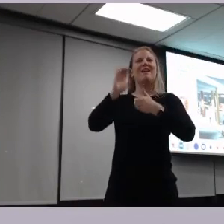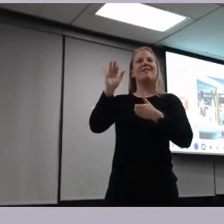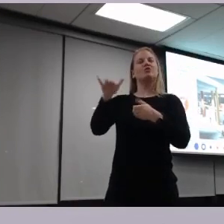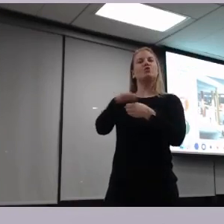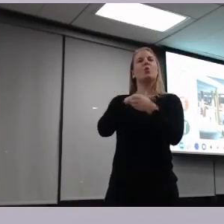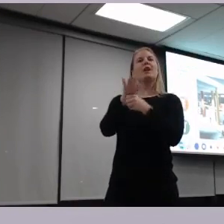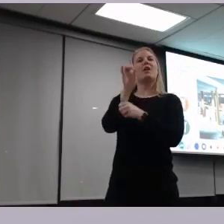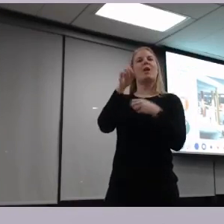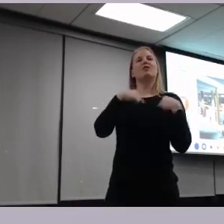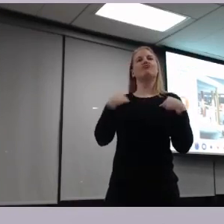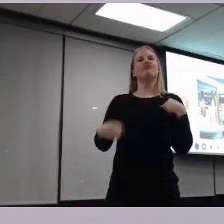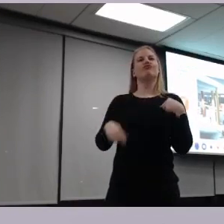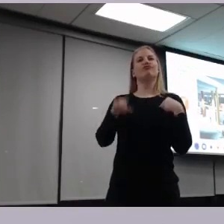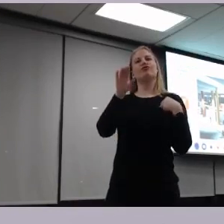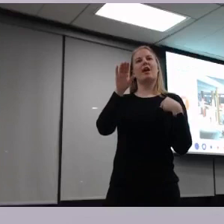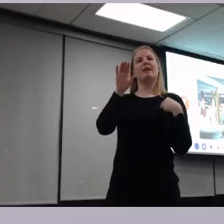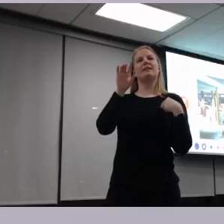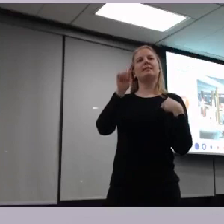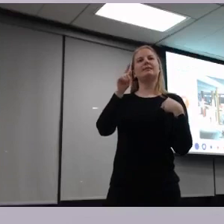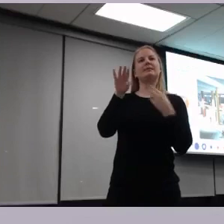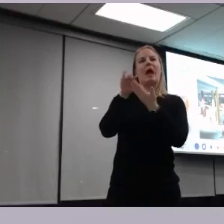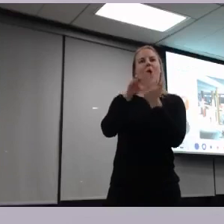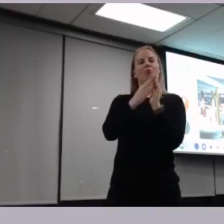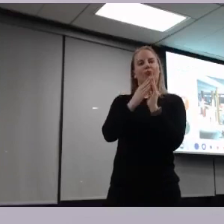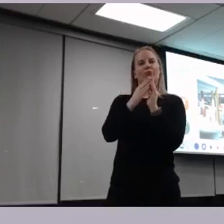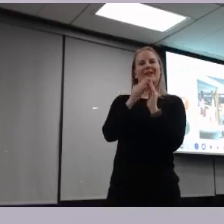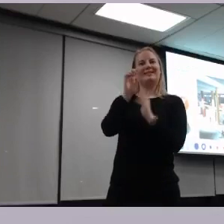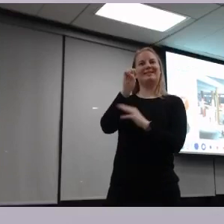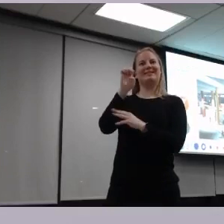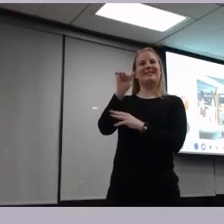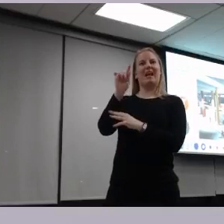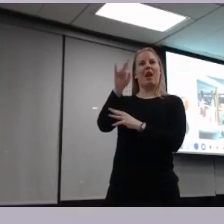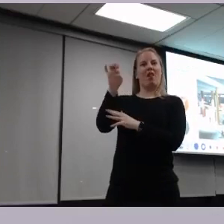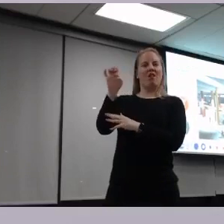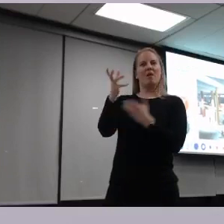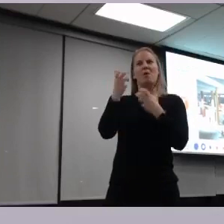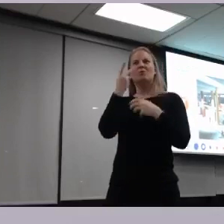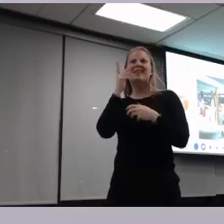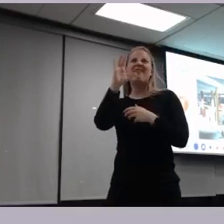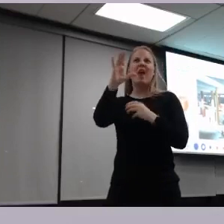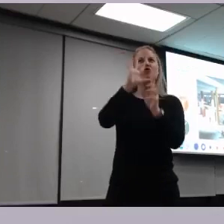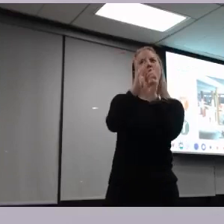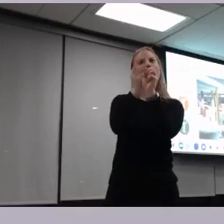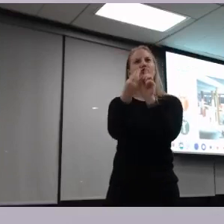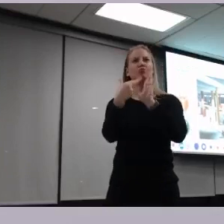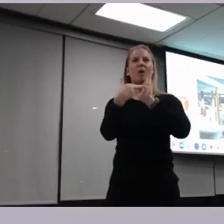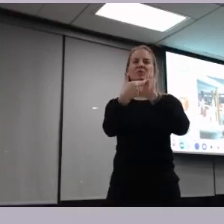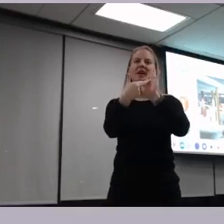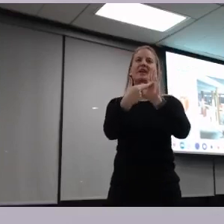The community wanted to see their cultural identity be represented. They also want to see improved safety for the site,